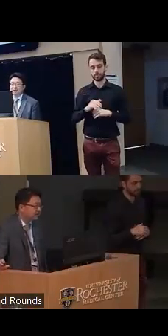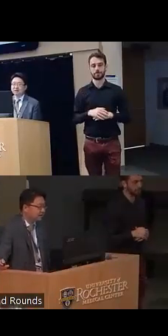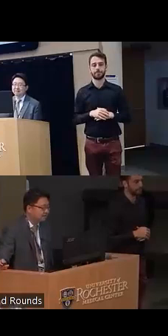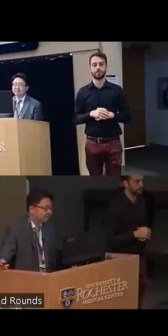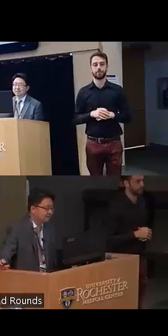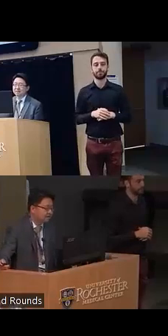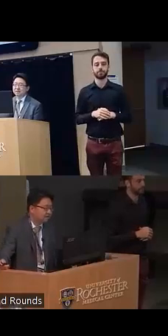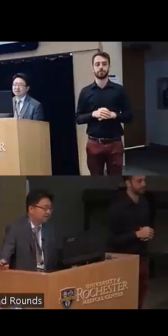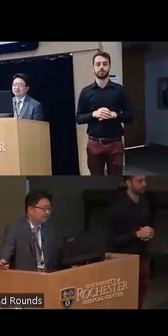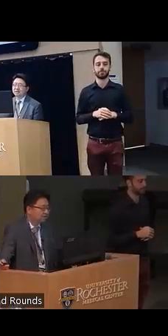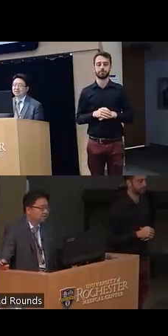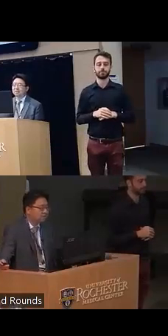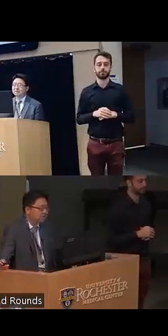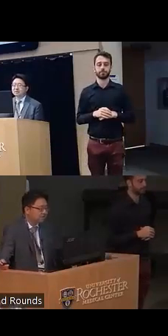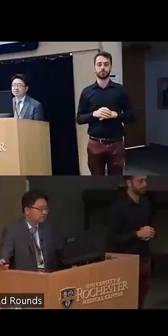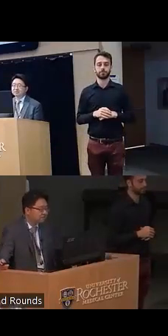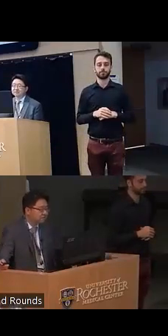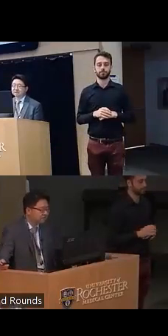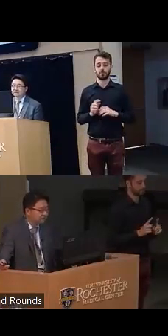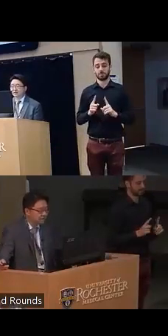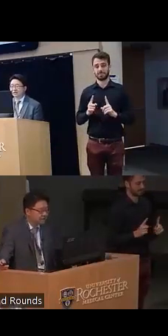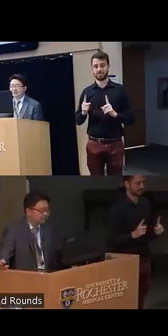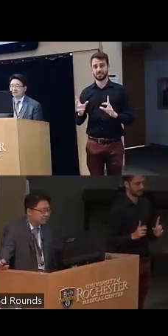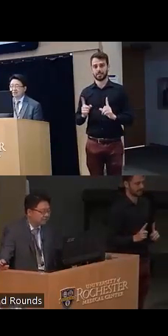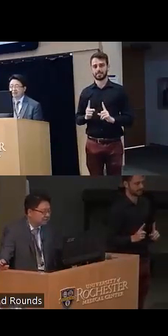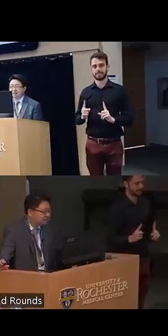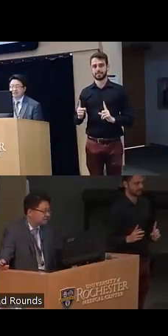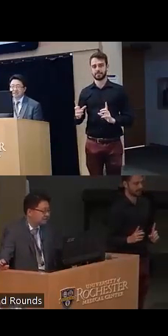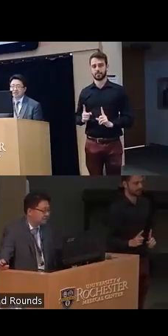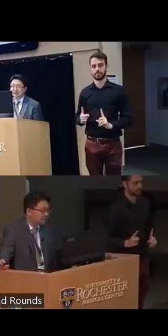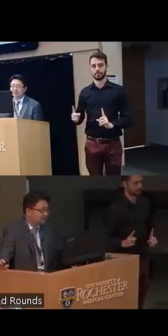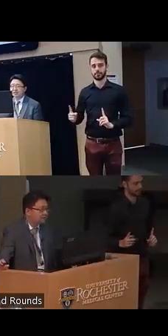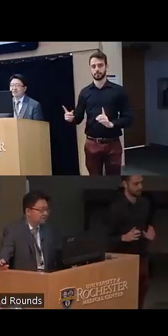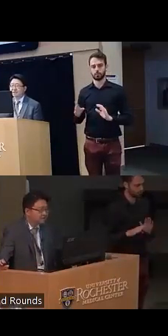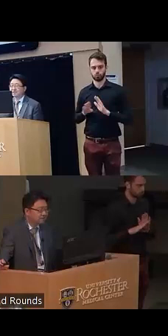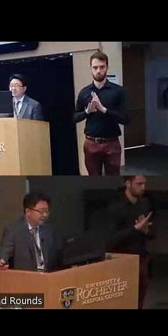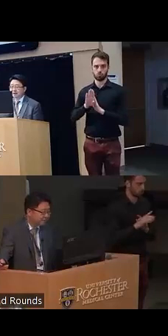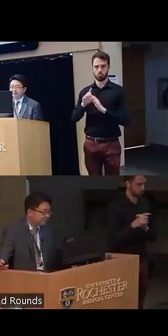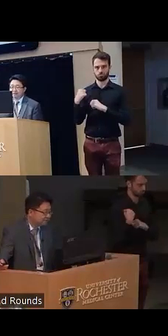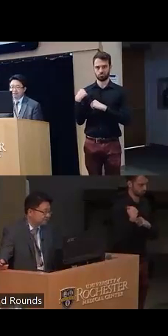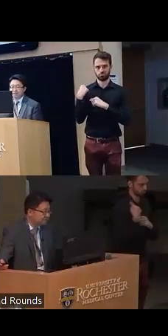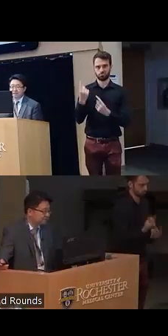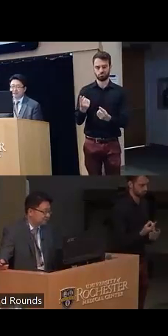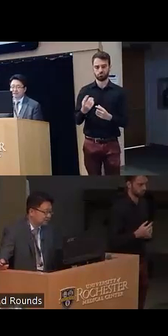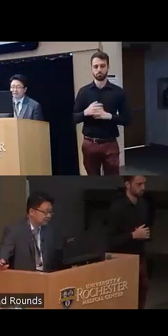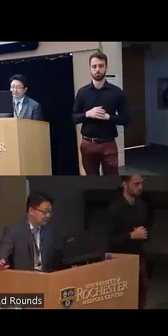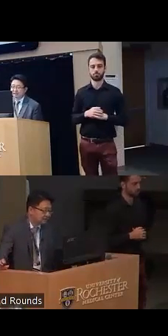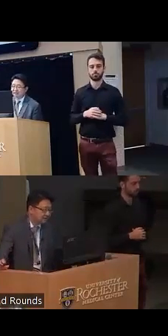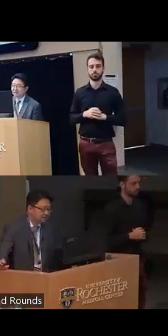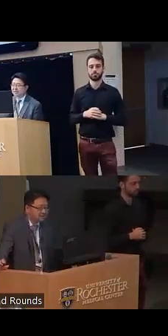have gone up uh almost 100 over the last three years although it's patient about 50 and and